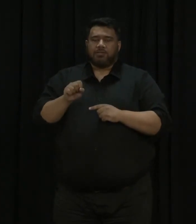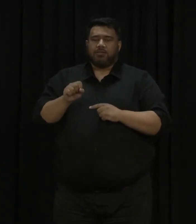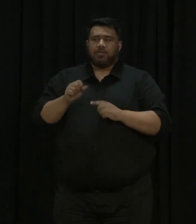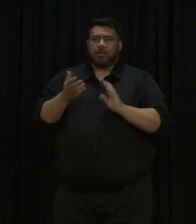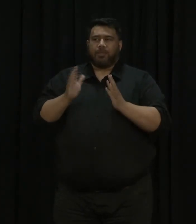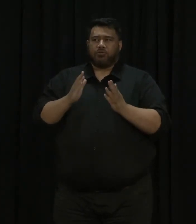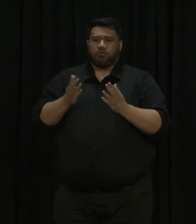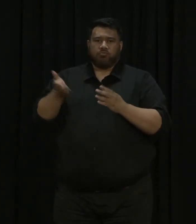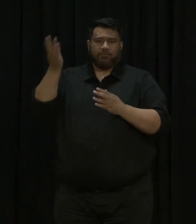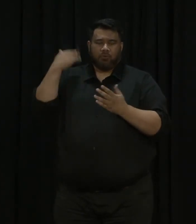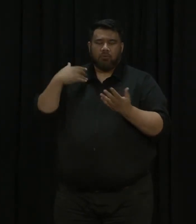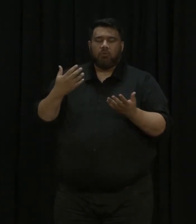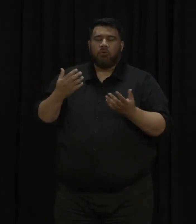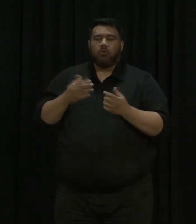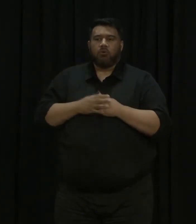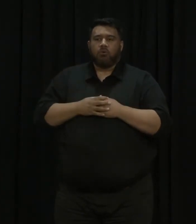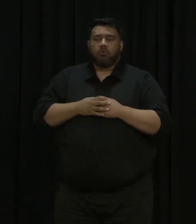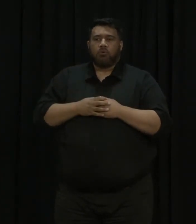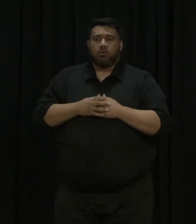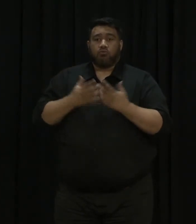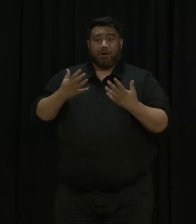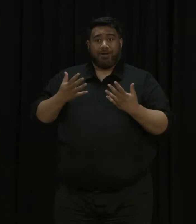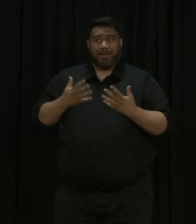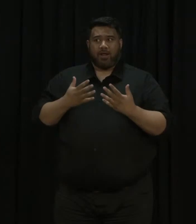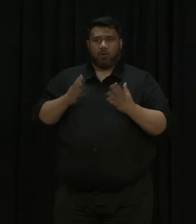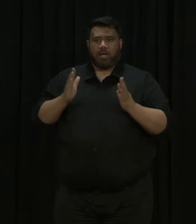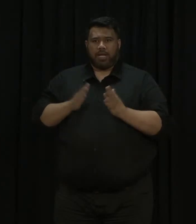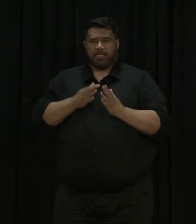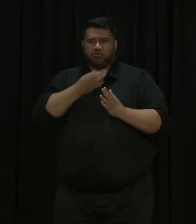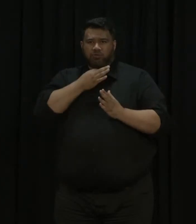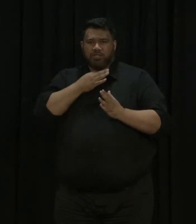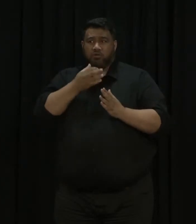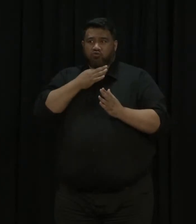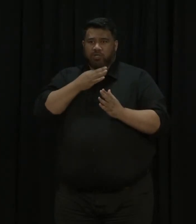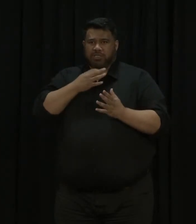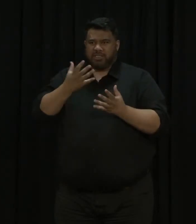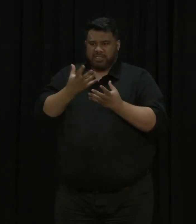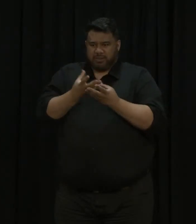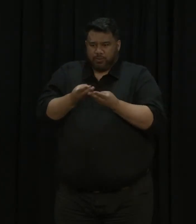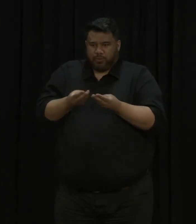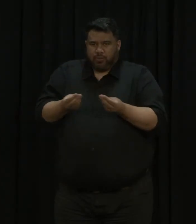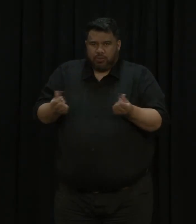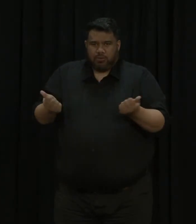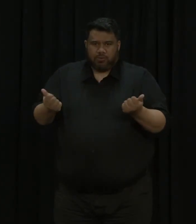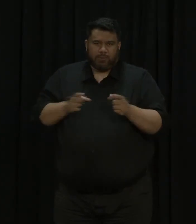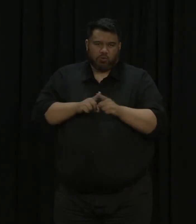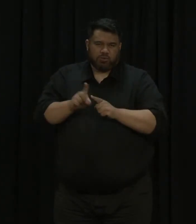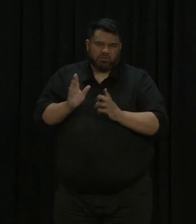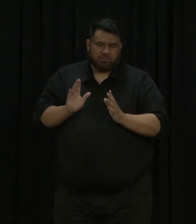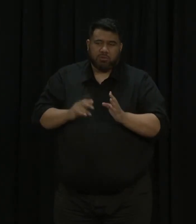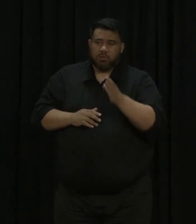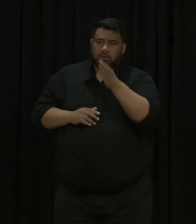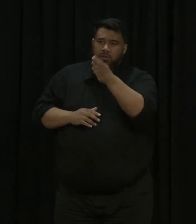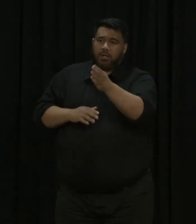I think you'll see less cohort in.